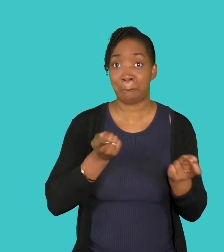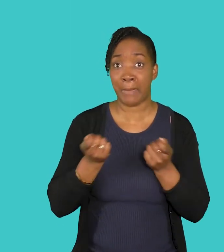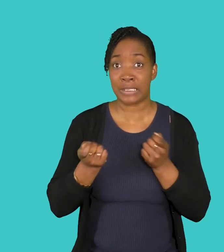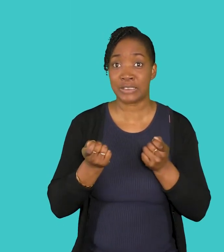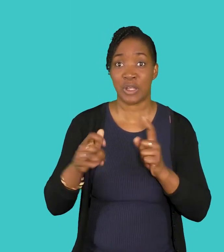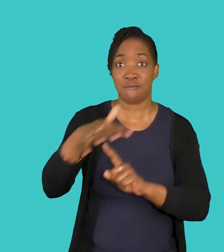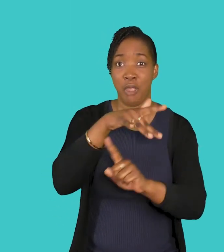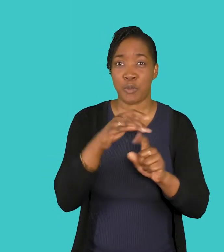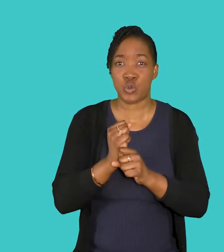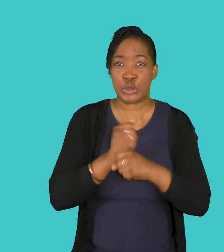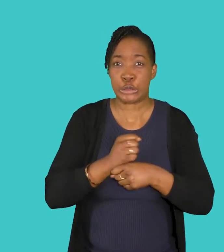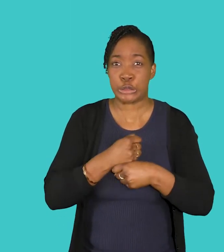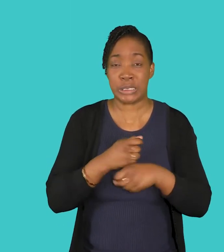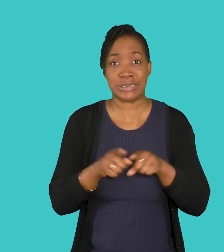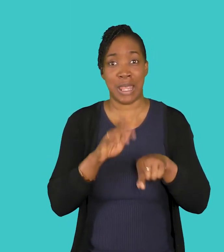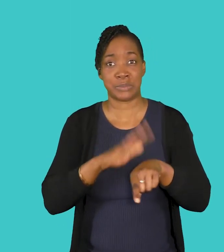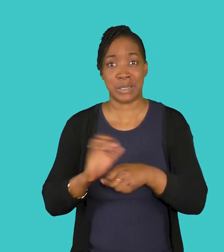”Able to manage a stressful environment while delivering